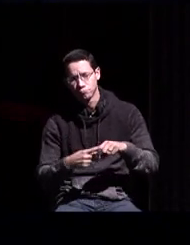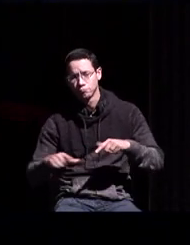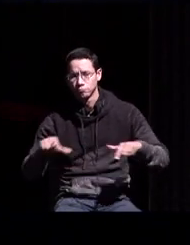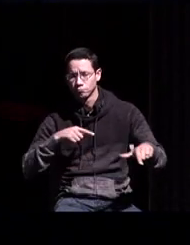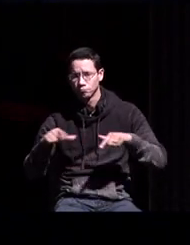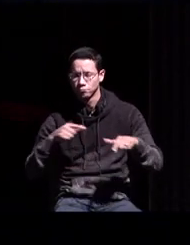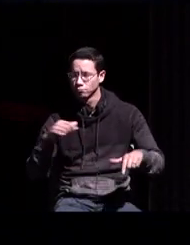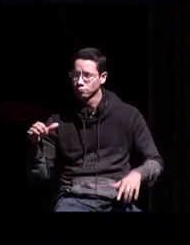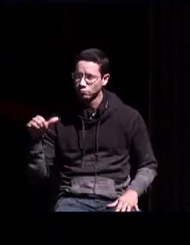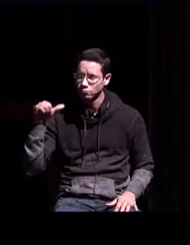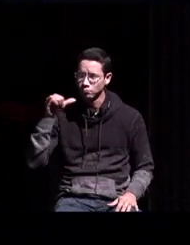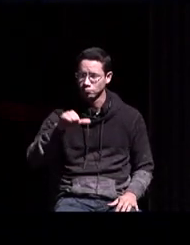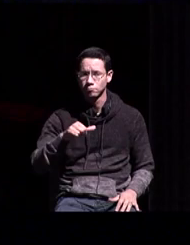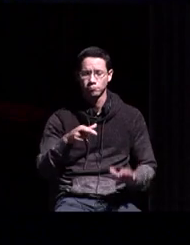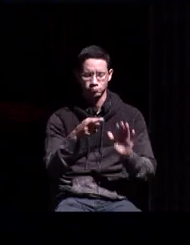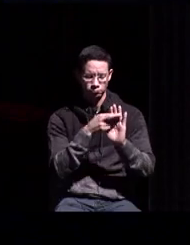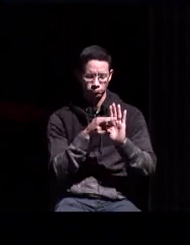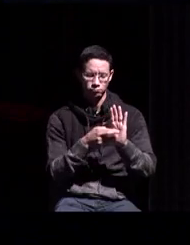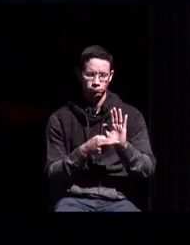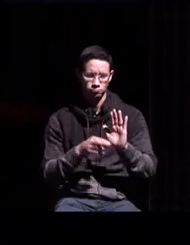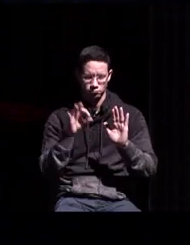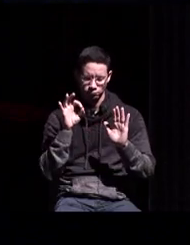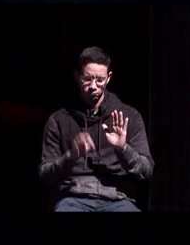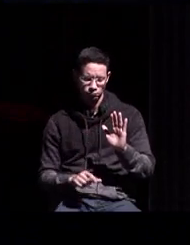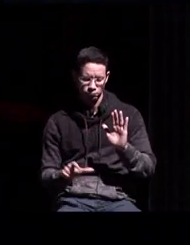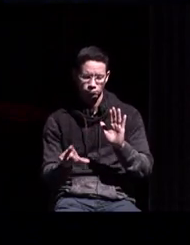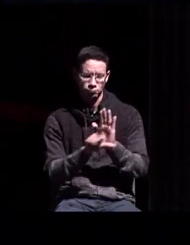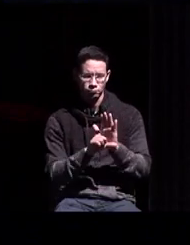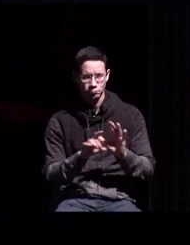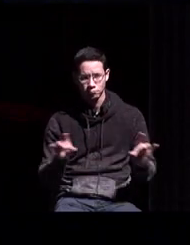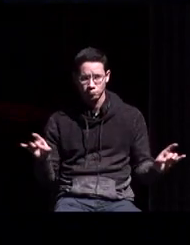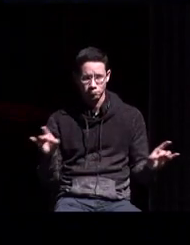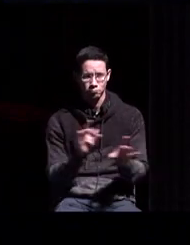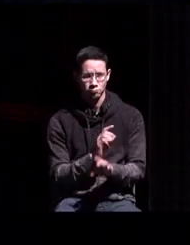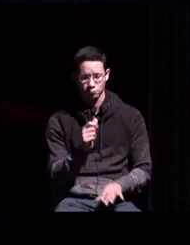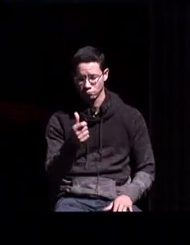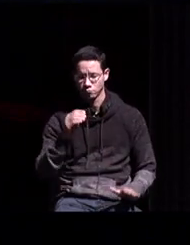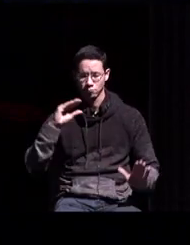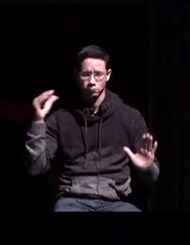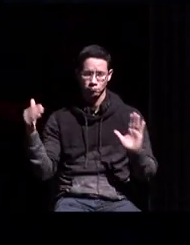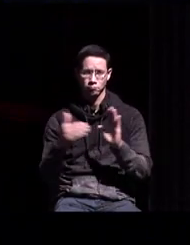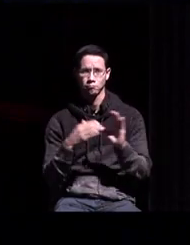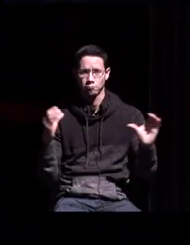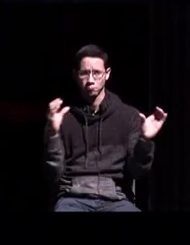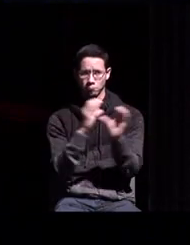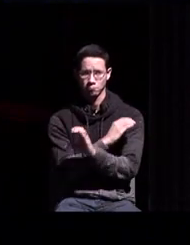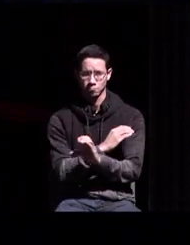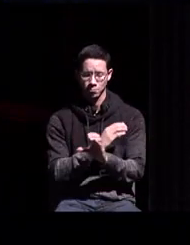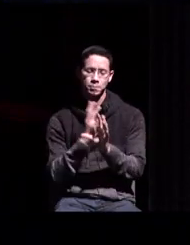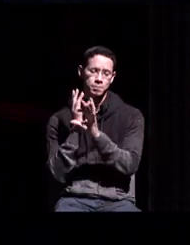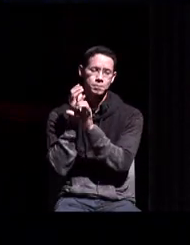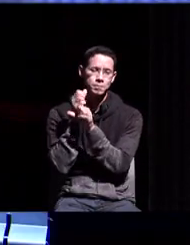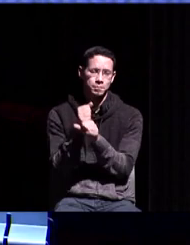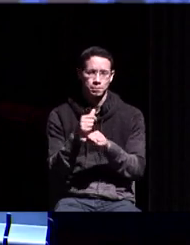is almost completely regulated, so the hour load is less.